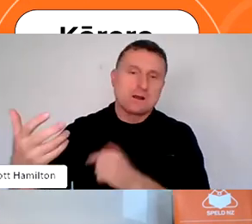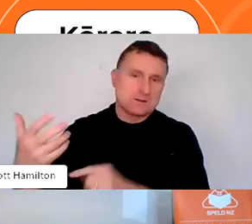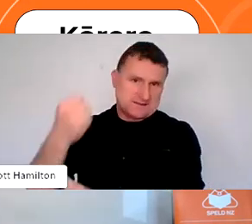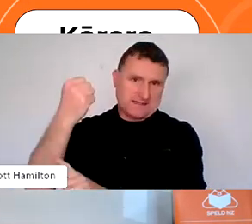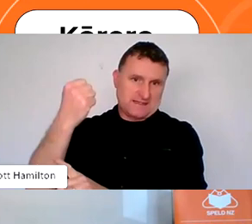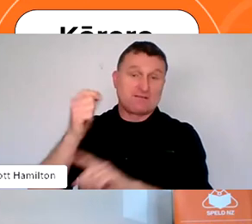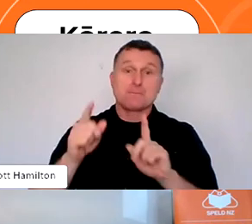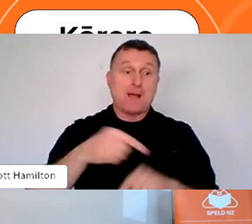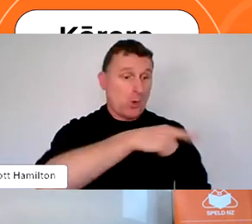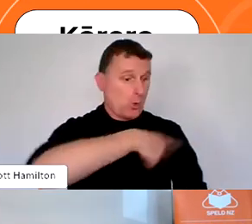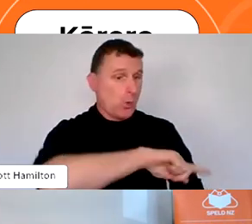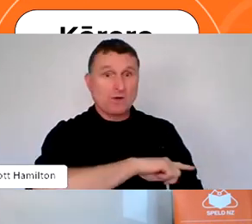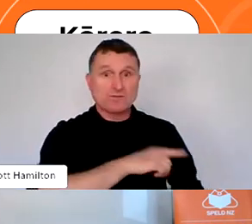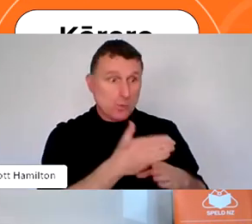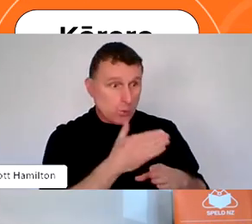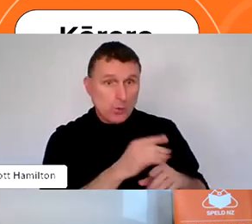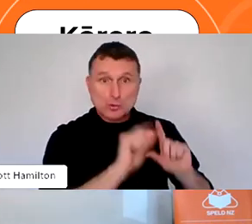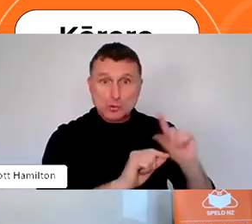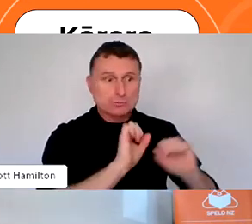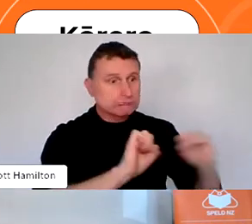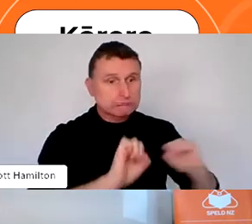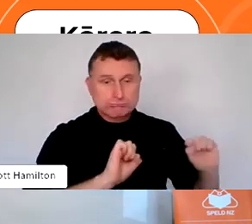all the work that everyone is doing in this space gives me a lot of